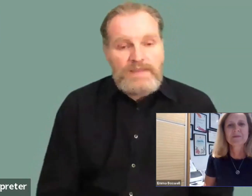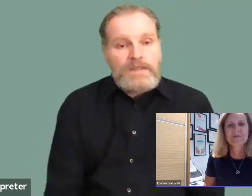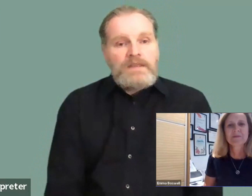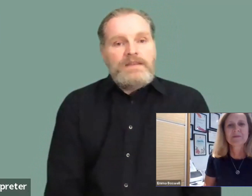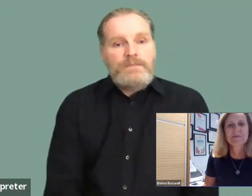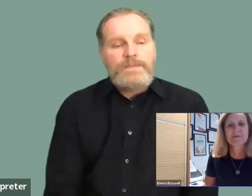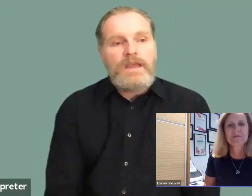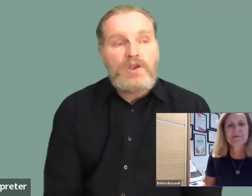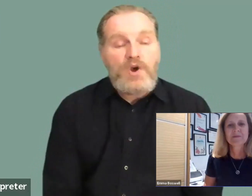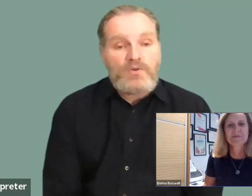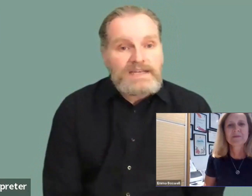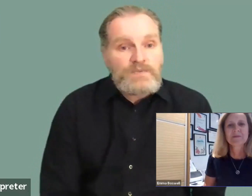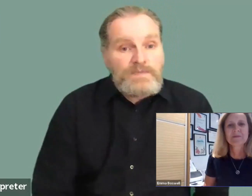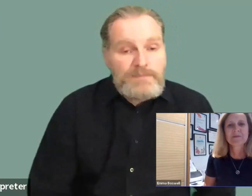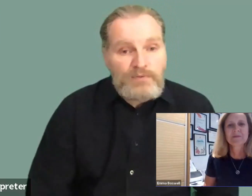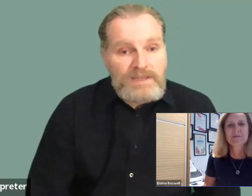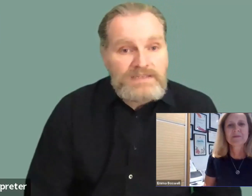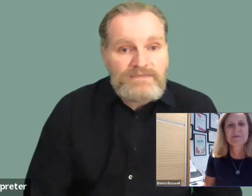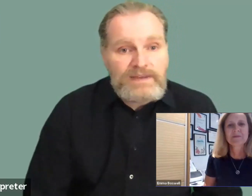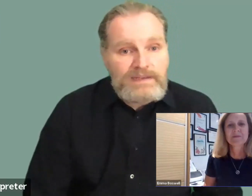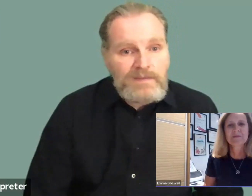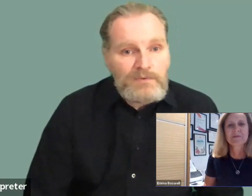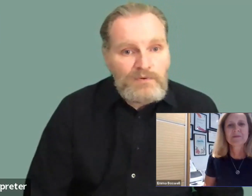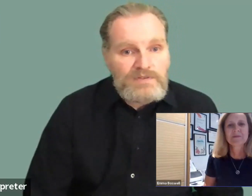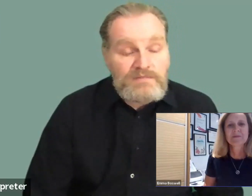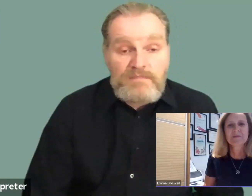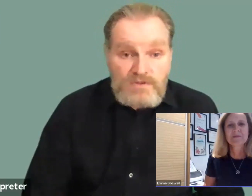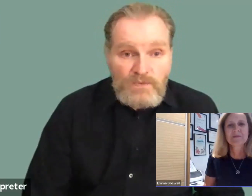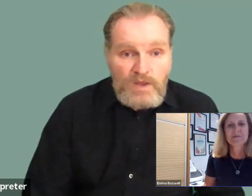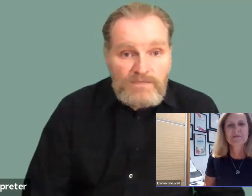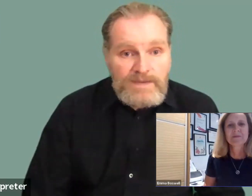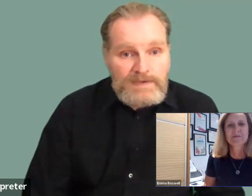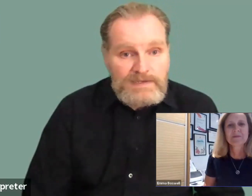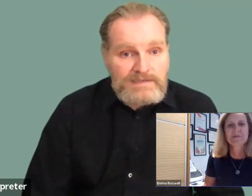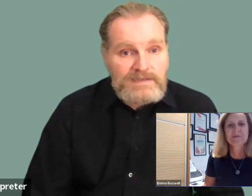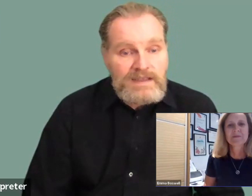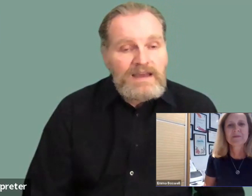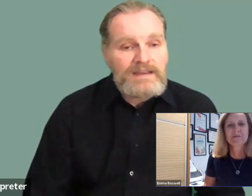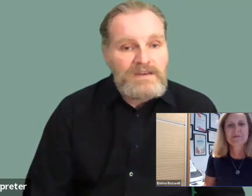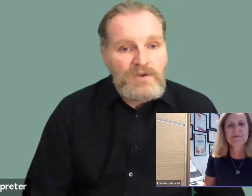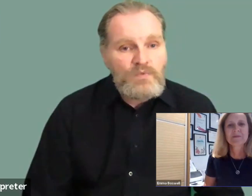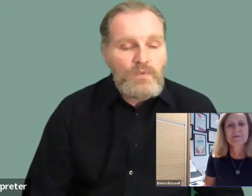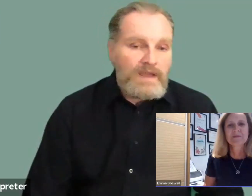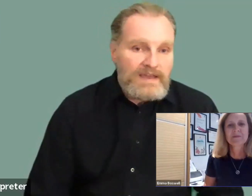Okay. Contact with people is vitally important, most of all our families. And I know,